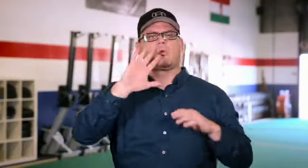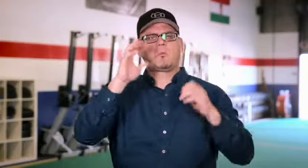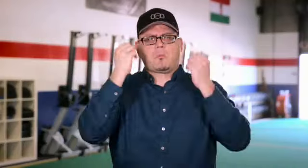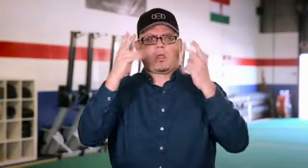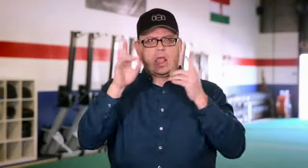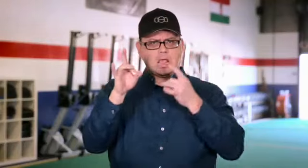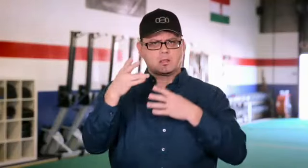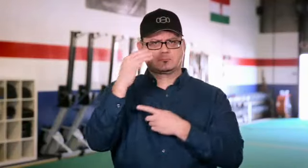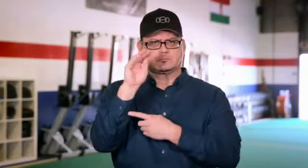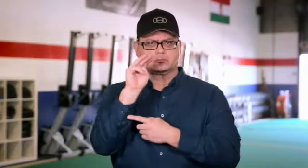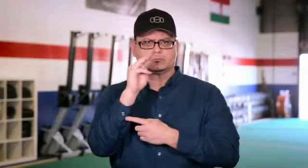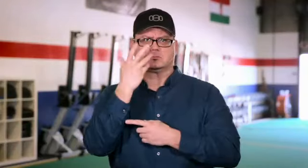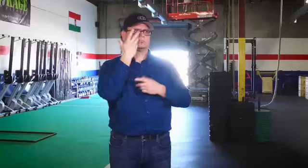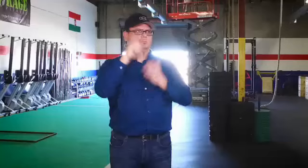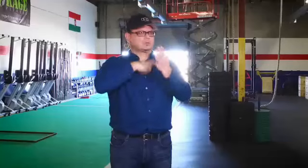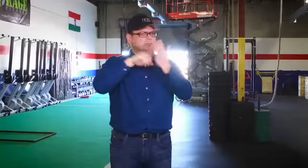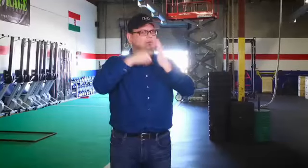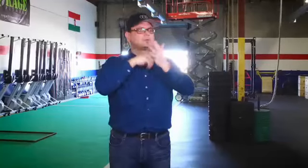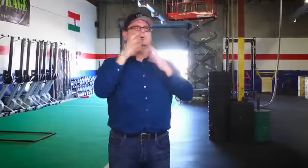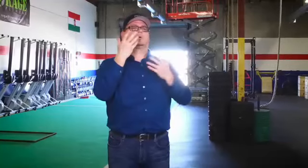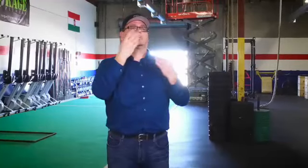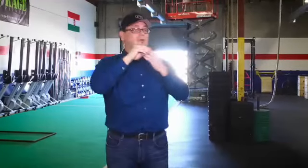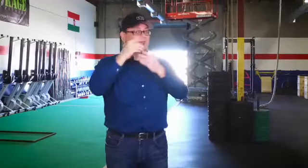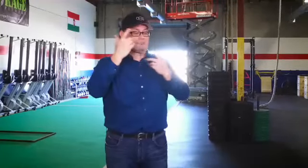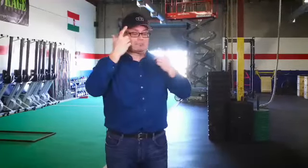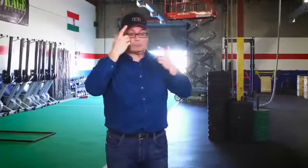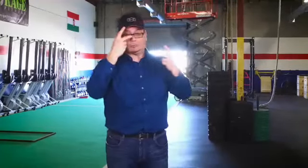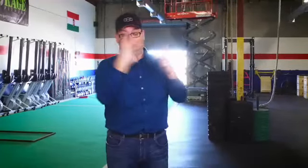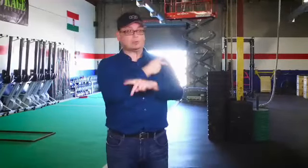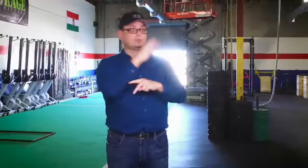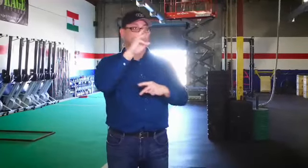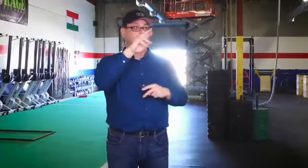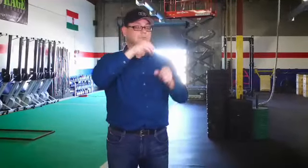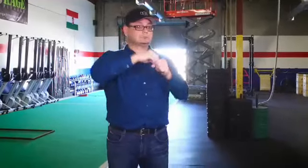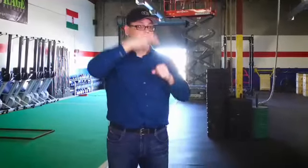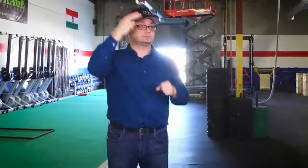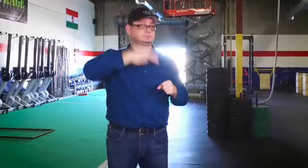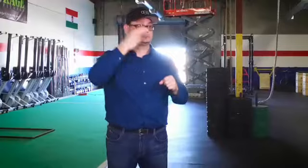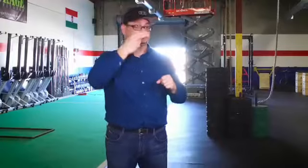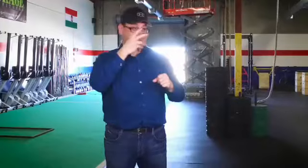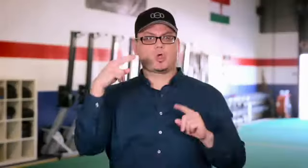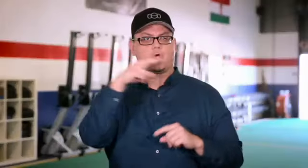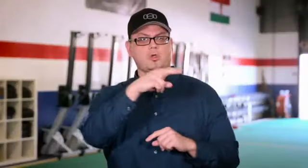the people hated him. They criticized him. He led the US into the worst war in history.